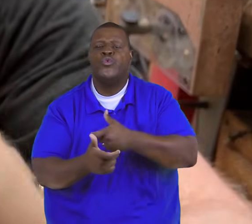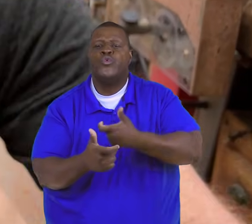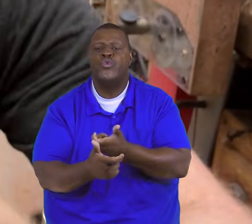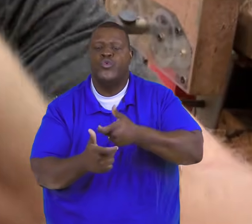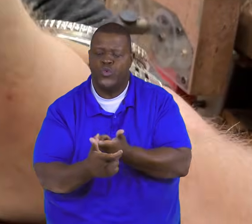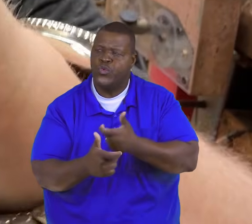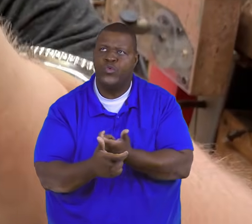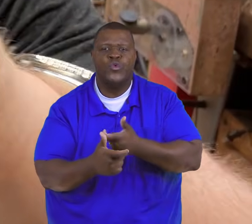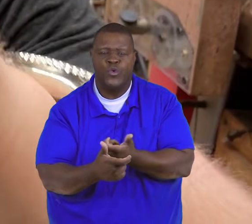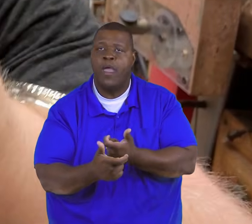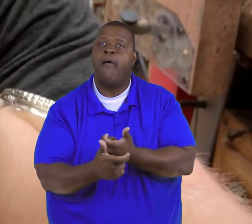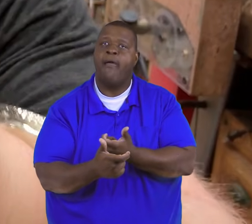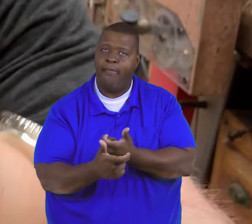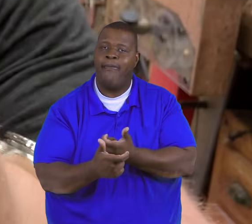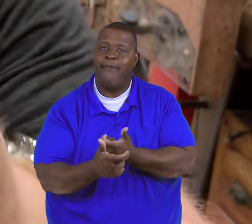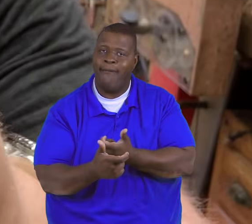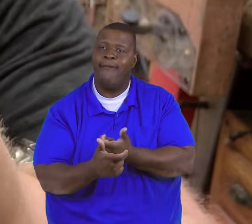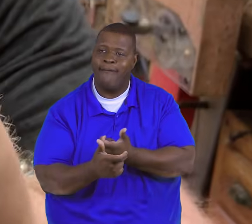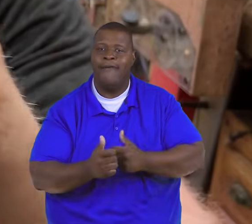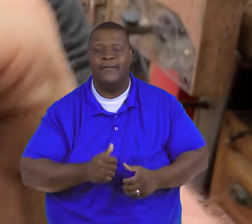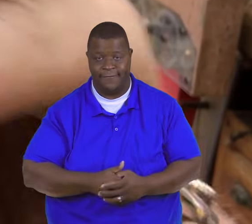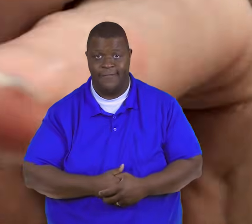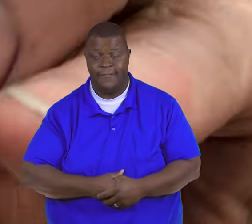you hear that? [metal rubbing]